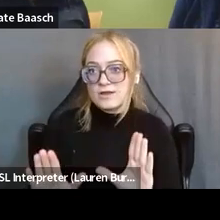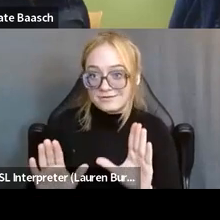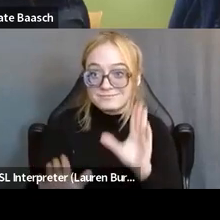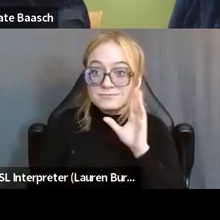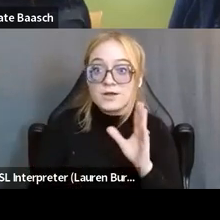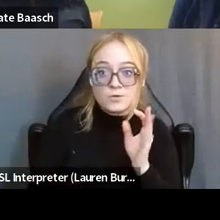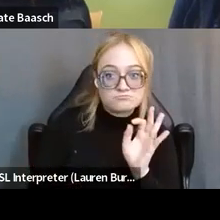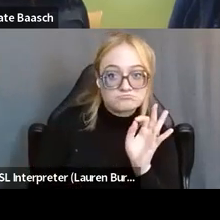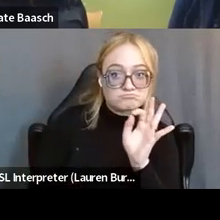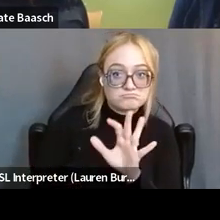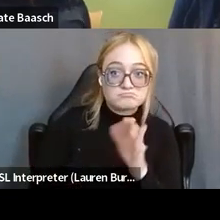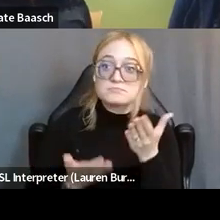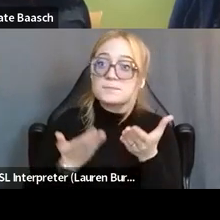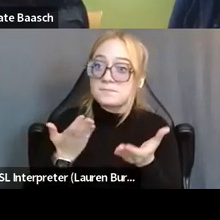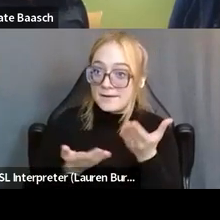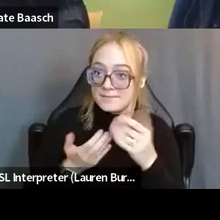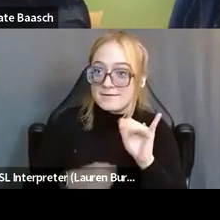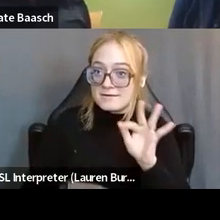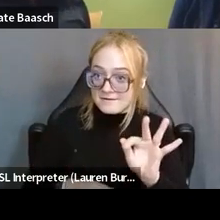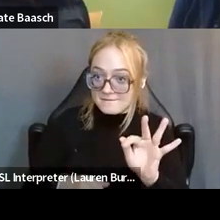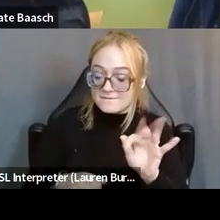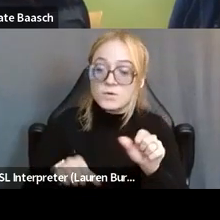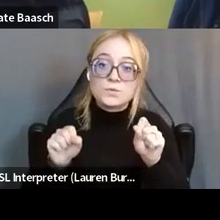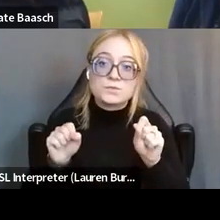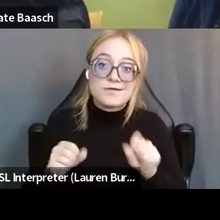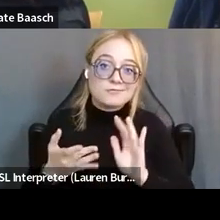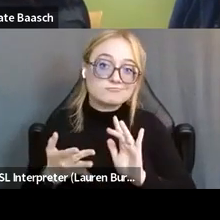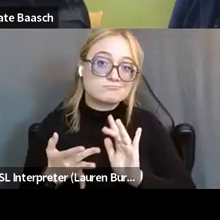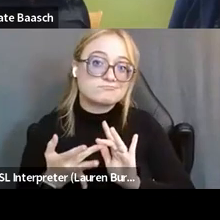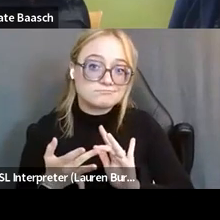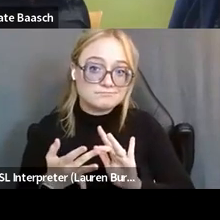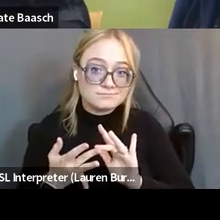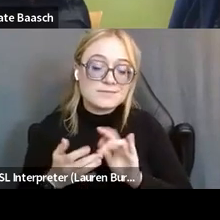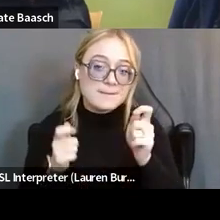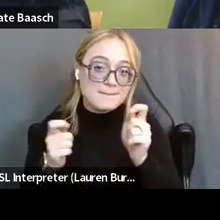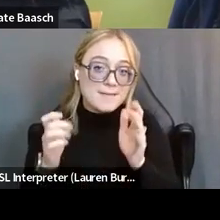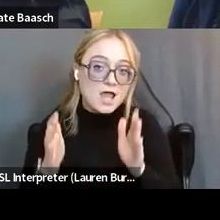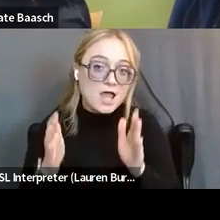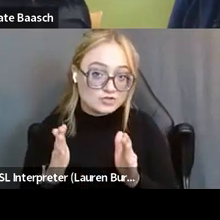So I will suggest, you know, that perhaps, you know, if there's a way of getting in touch with those managers in the office and you know,